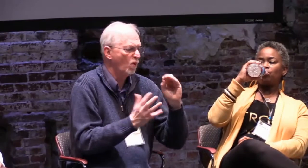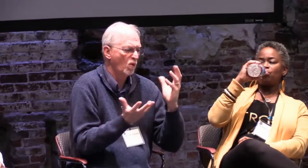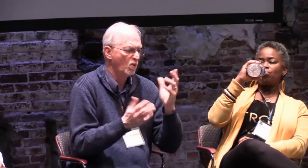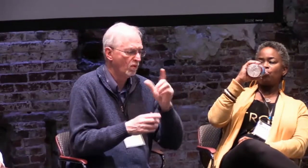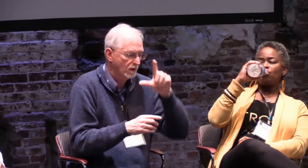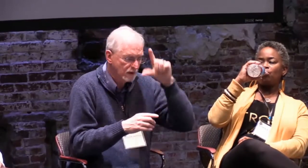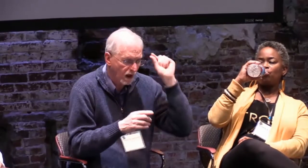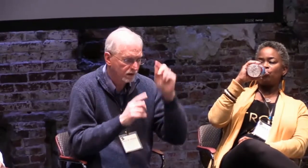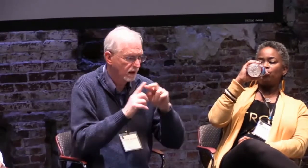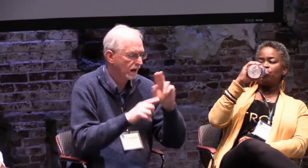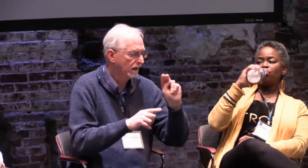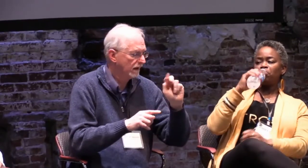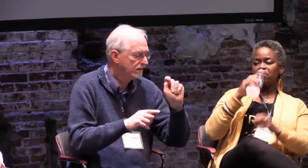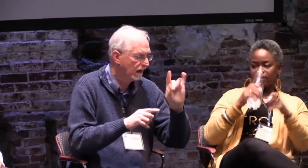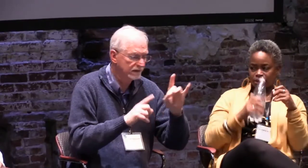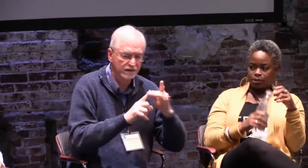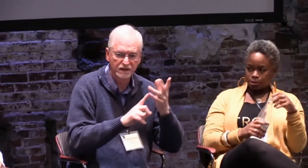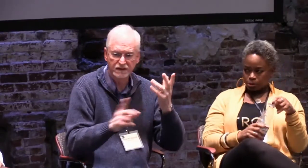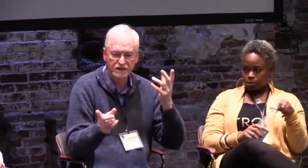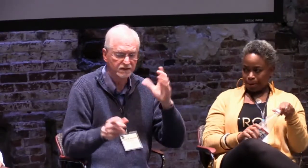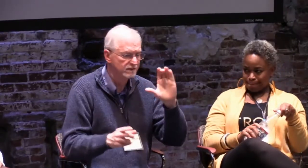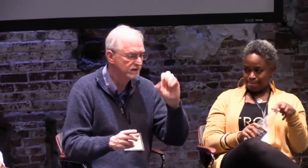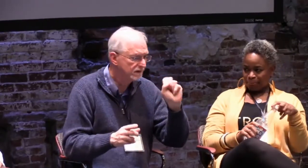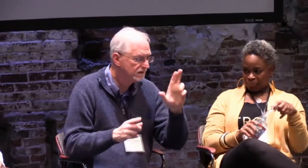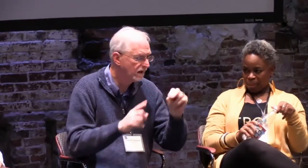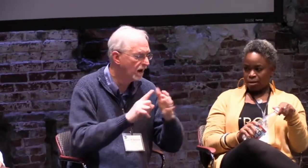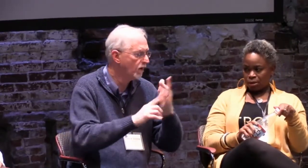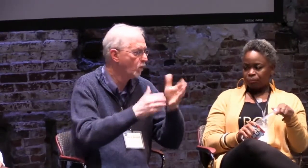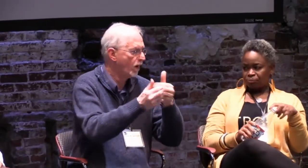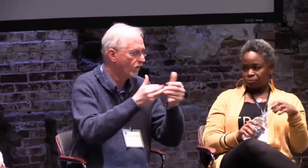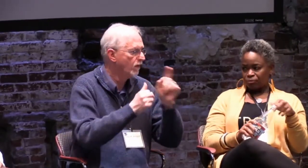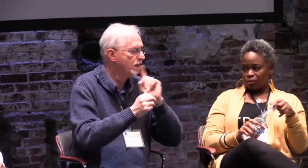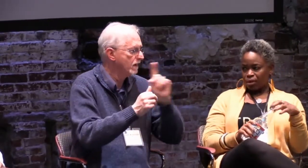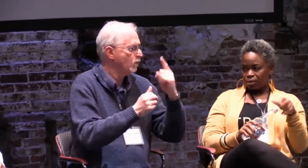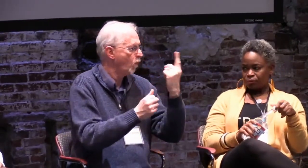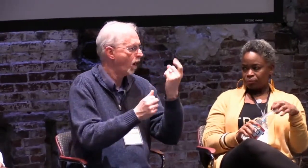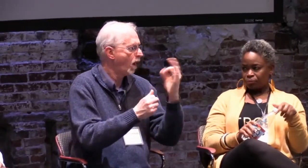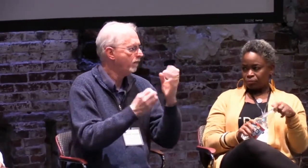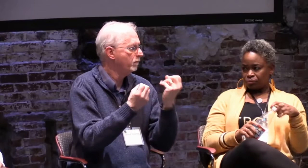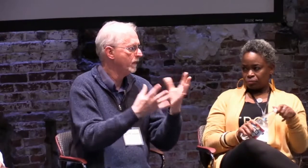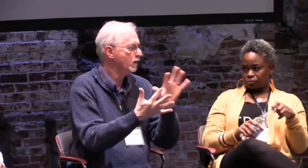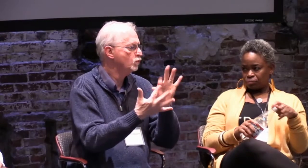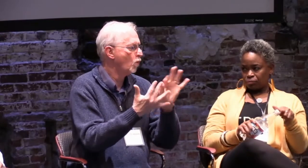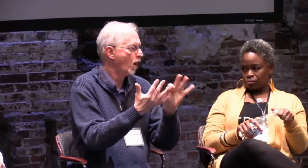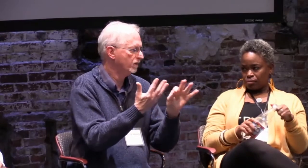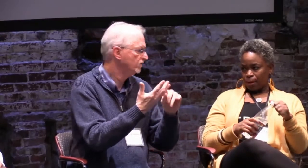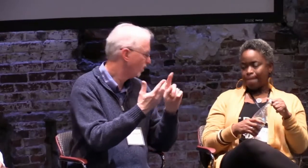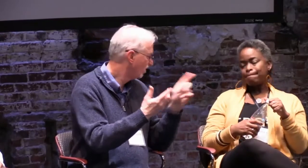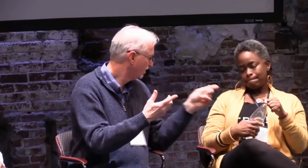in the past. Gallaudet, NTID, CSUN, that was pretty much of it,